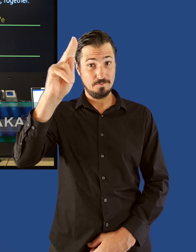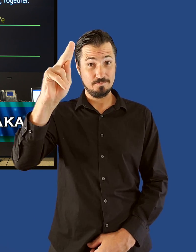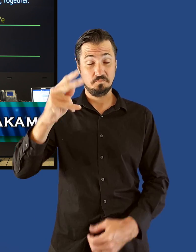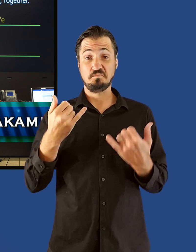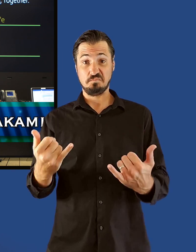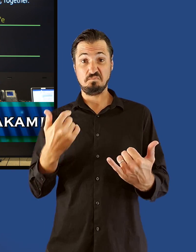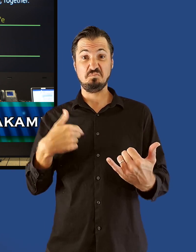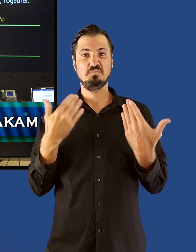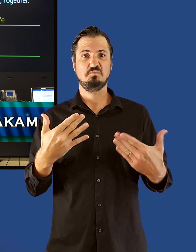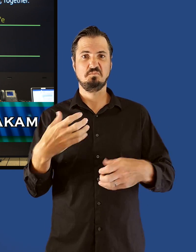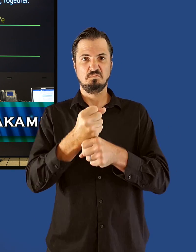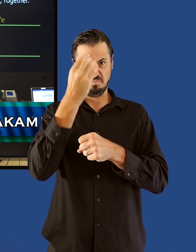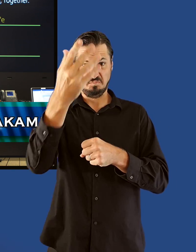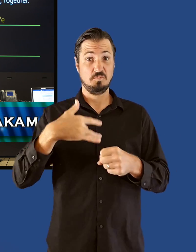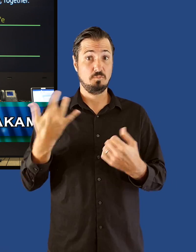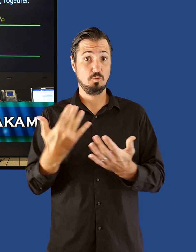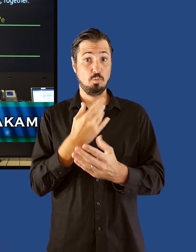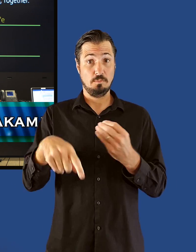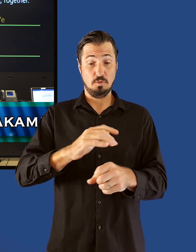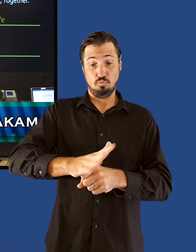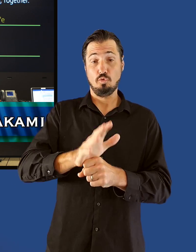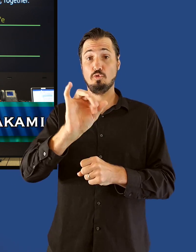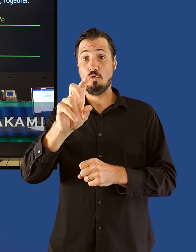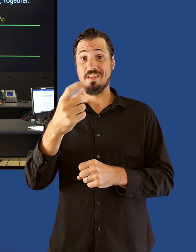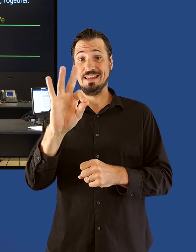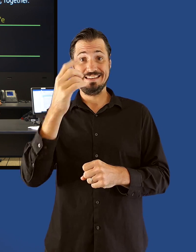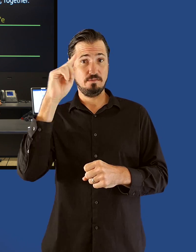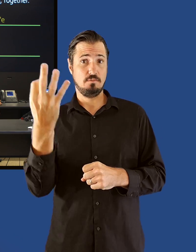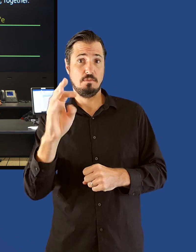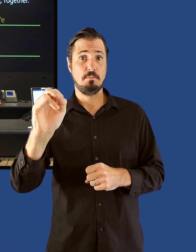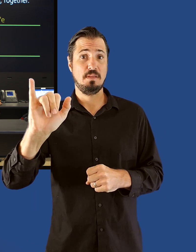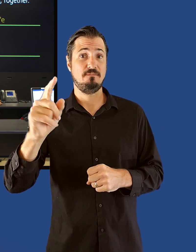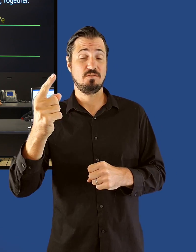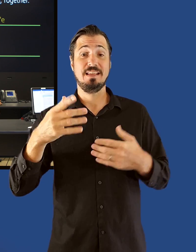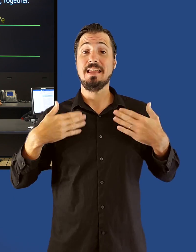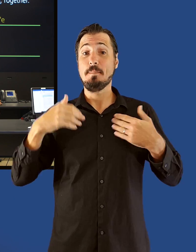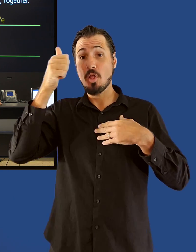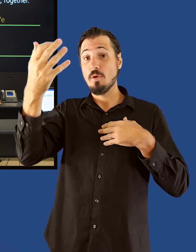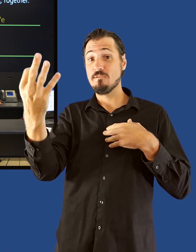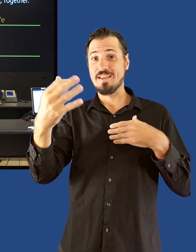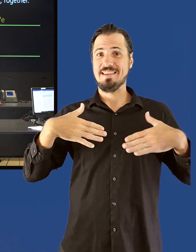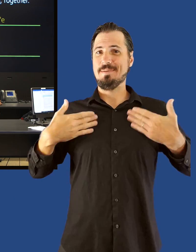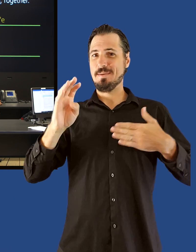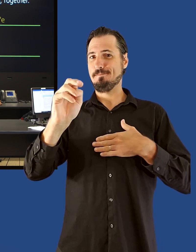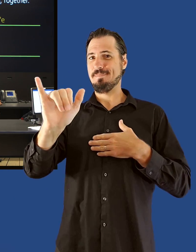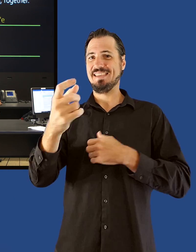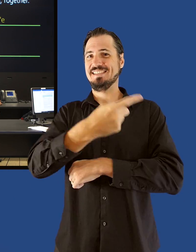Aloha Kaua‘i! Here is our daily COVID-19 briefing from Team Kaua‘i for Friday, May 1. Happy Aloha Friday and Happy May Day!